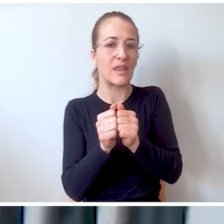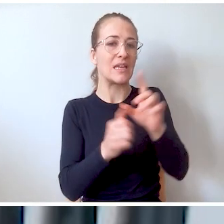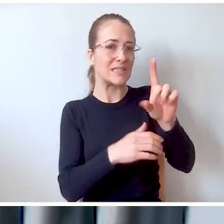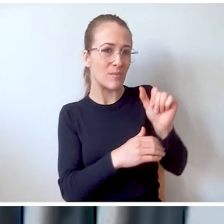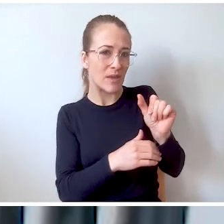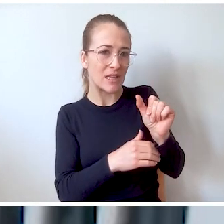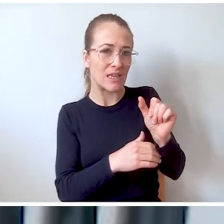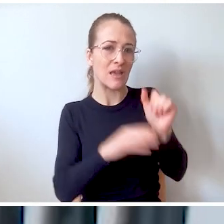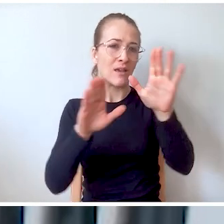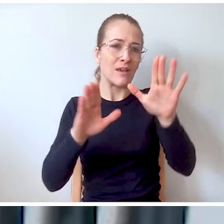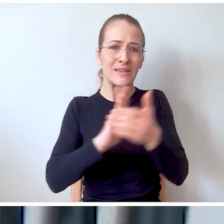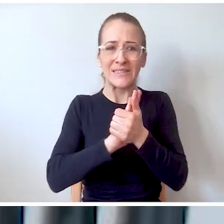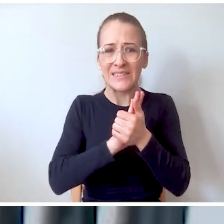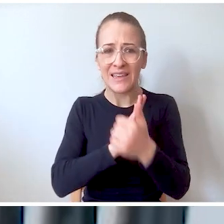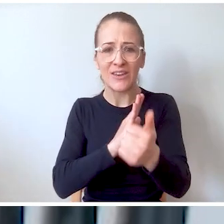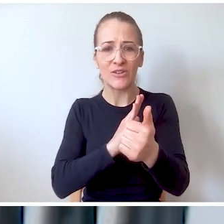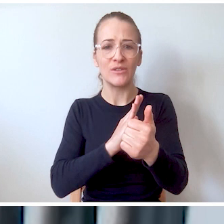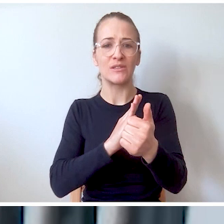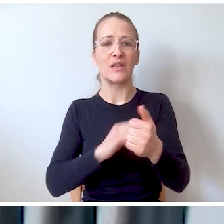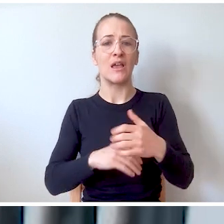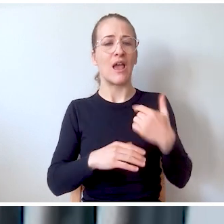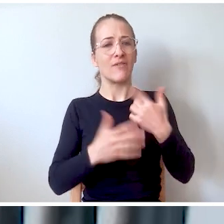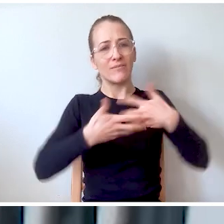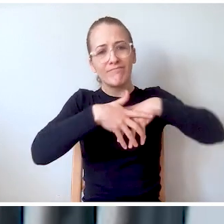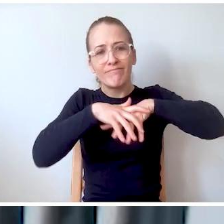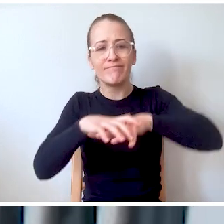that I have come to incorporate into my life,